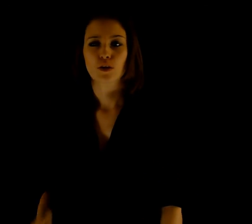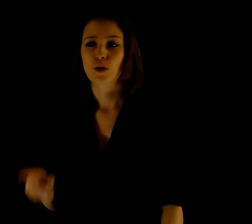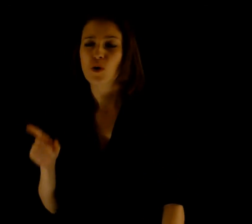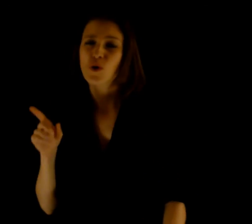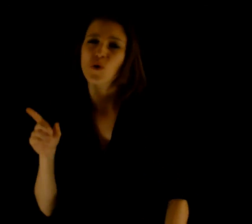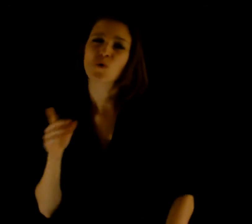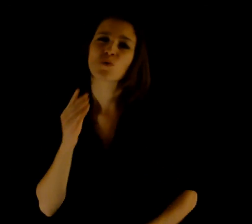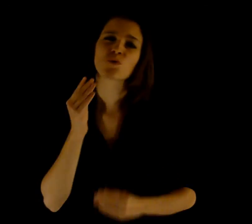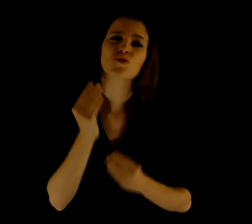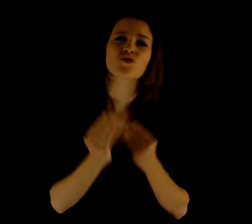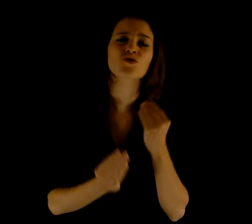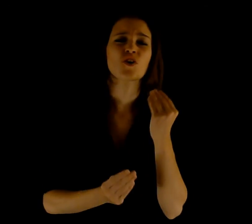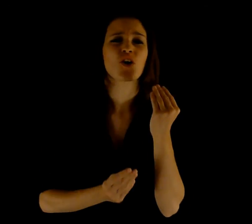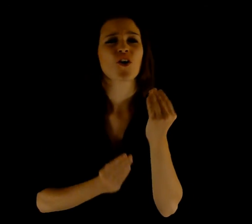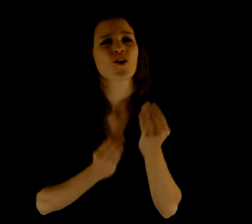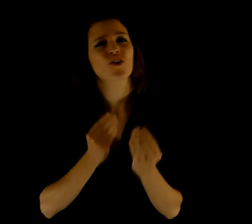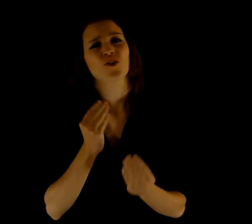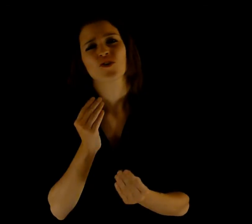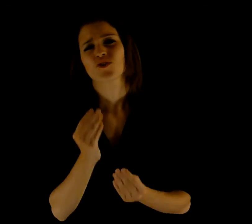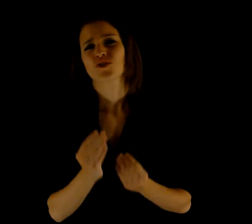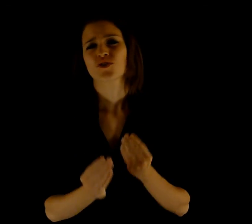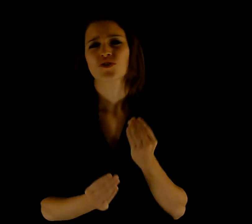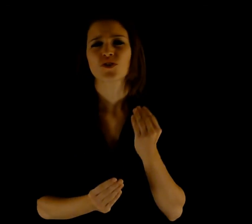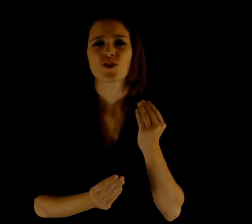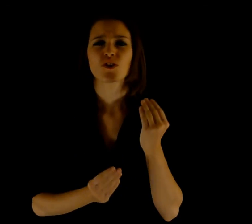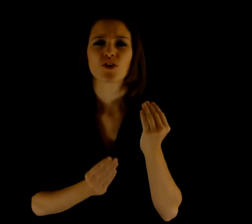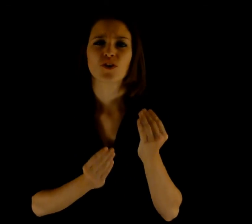HE PLAY+++ He's only playing